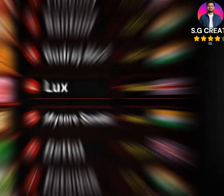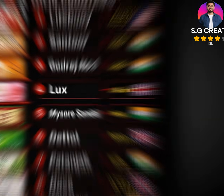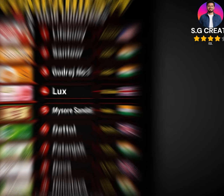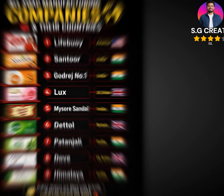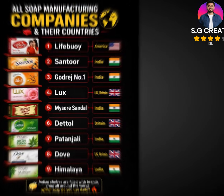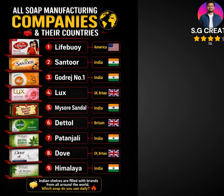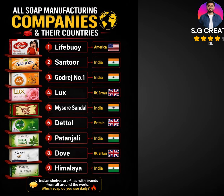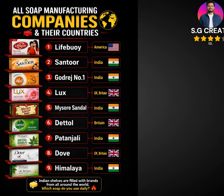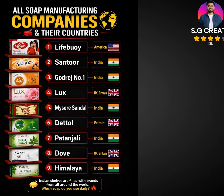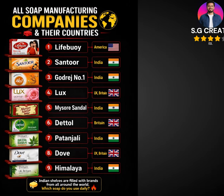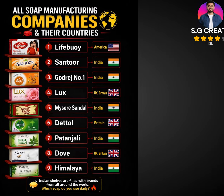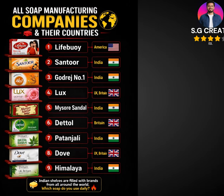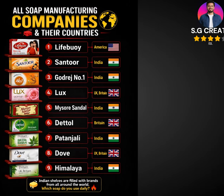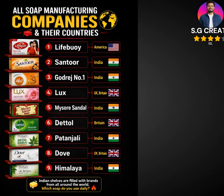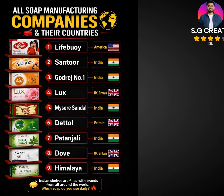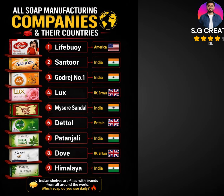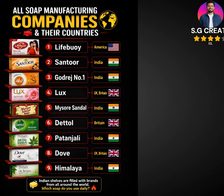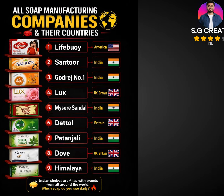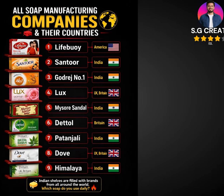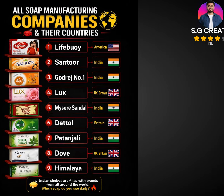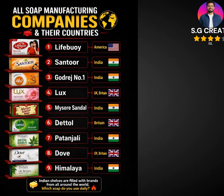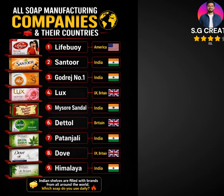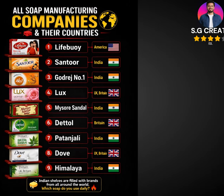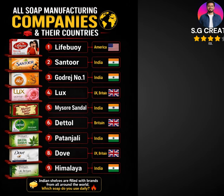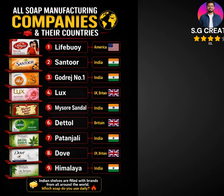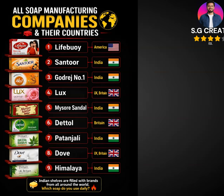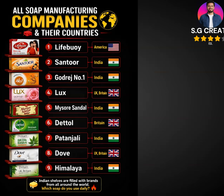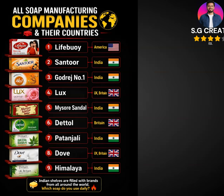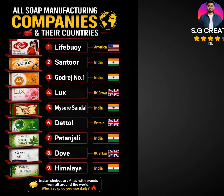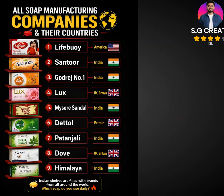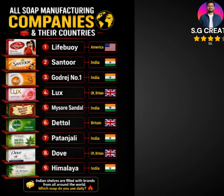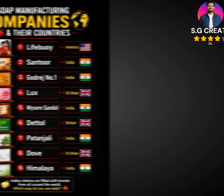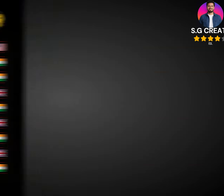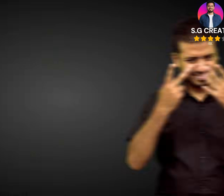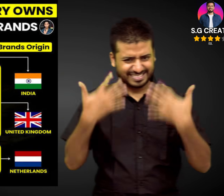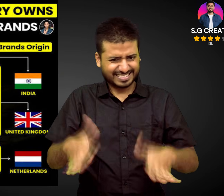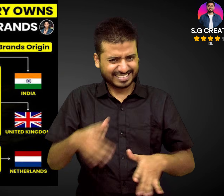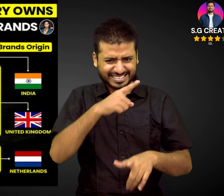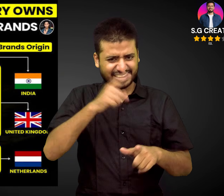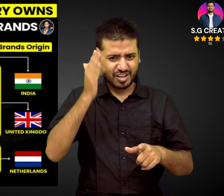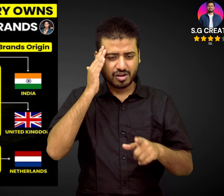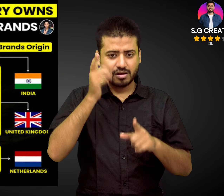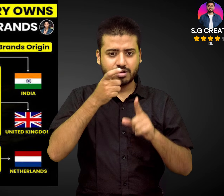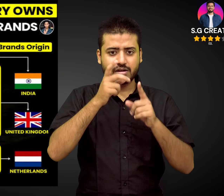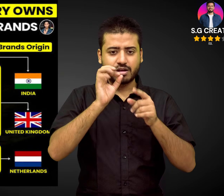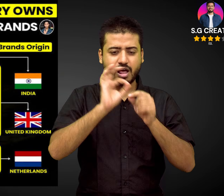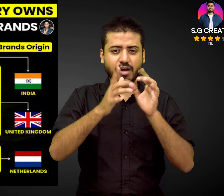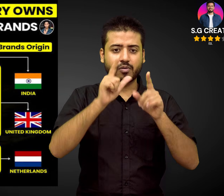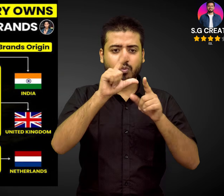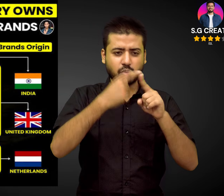salt of a fatty acid. Salts generally do not have low melting points. Their molecular structures